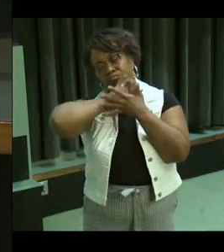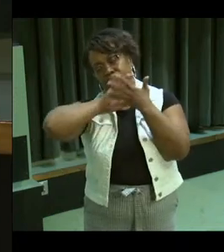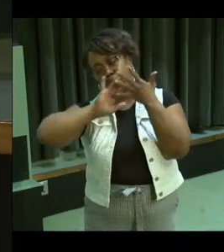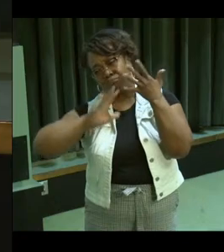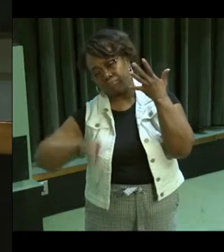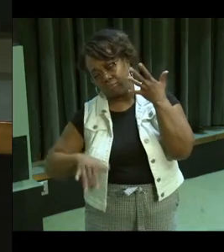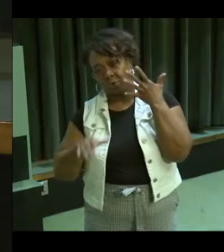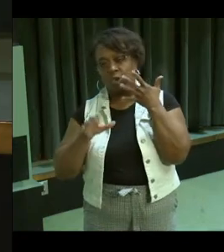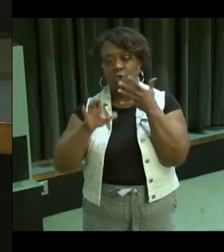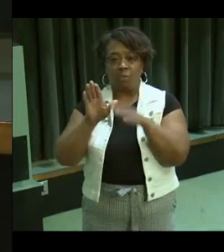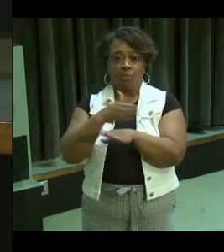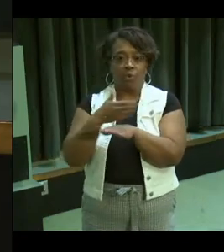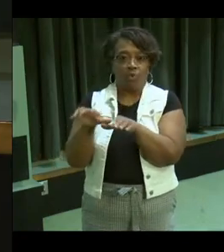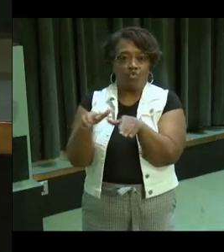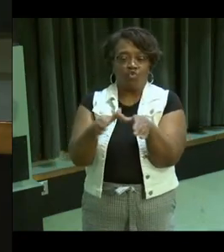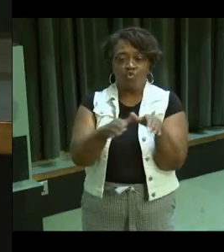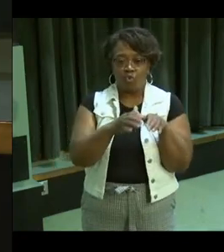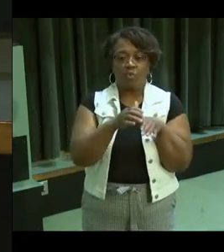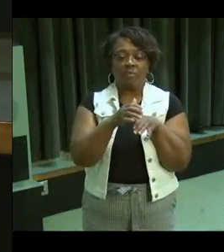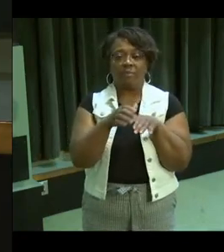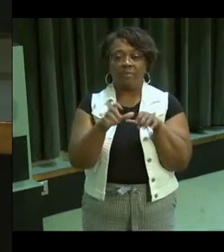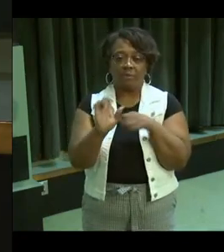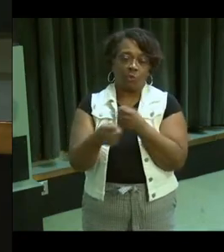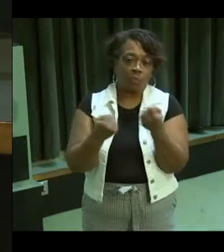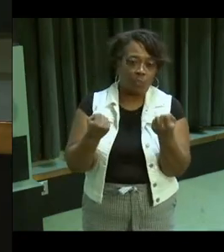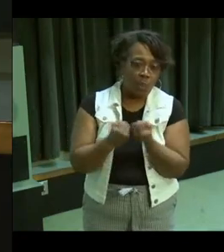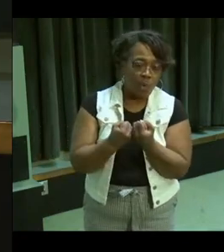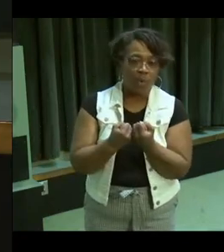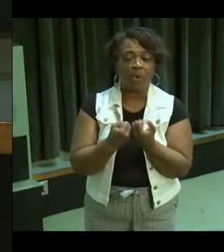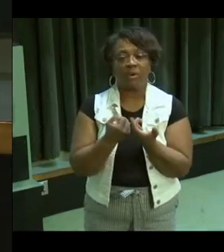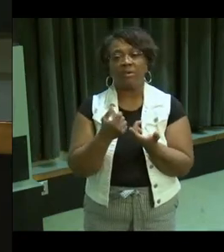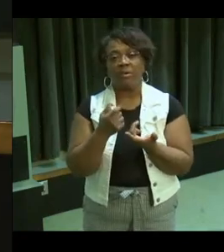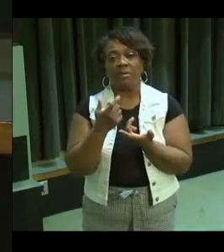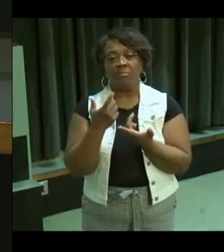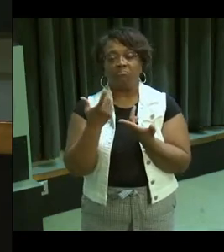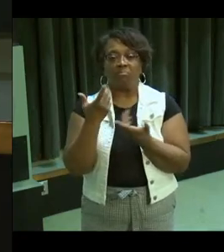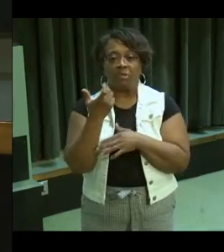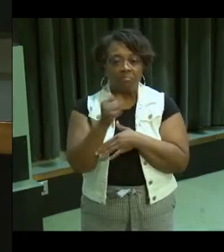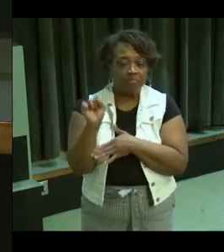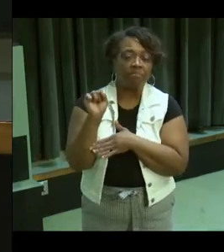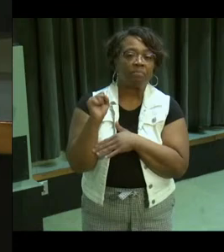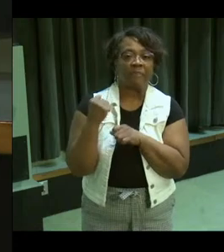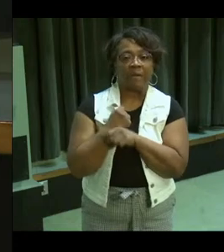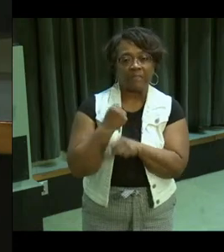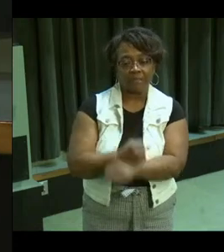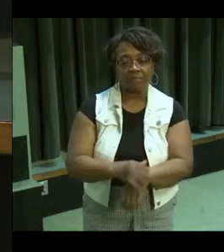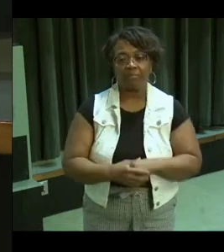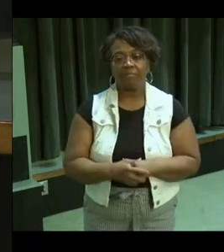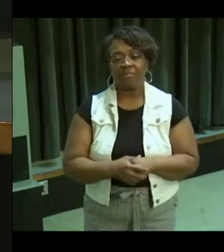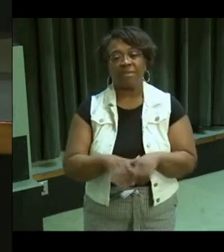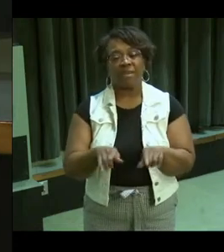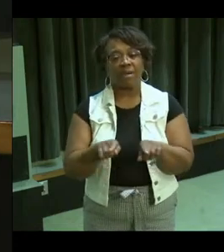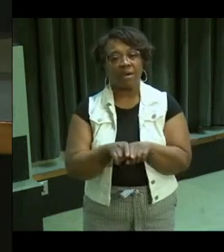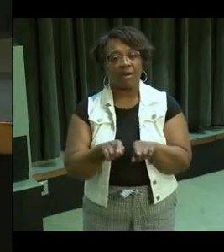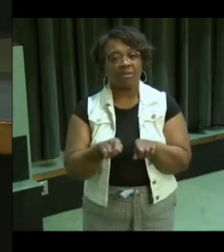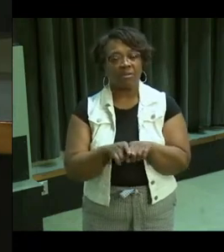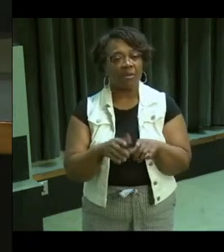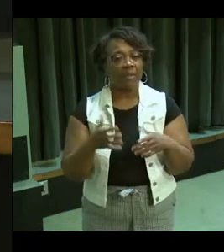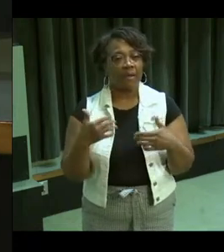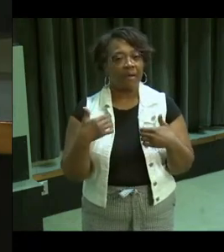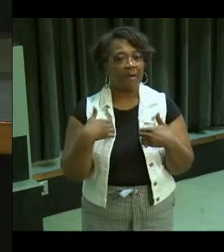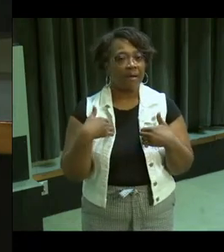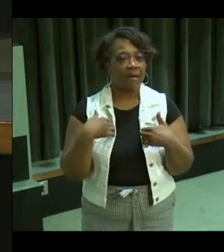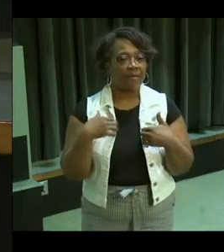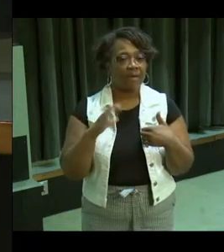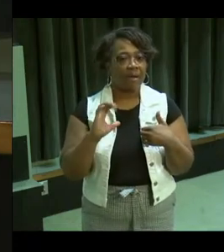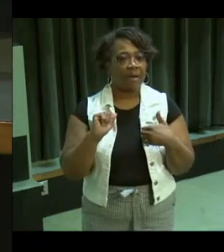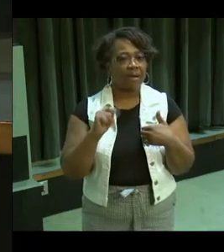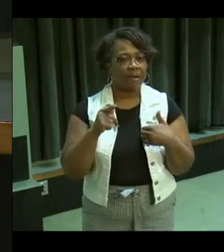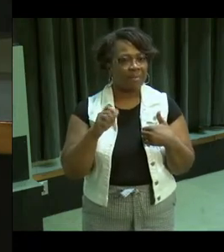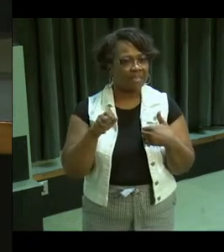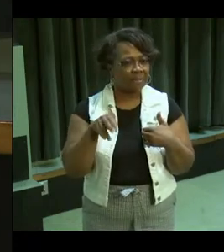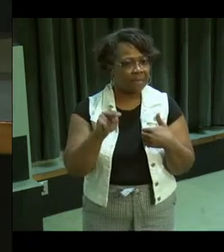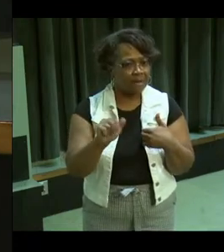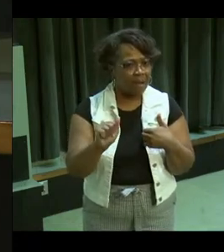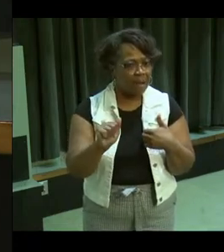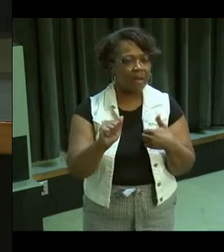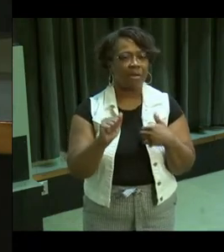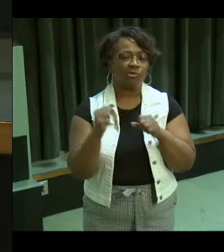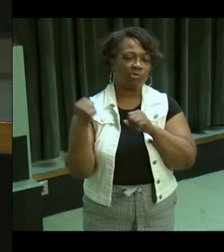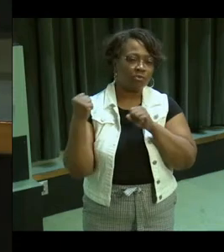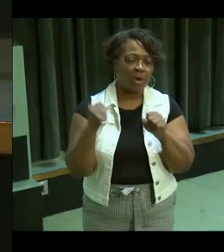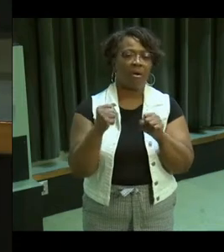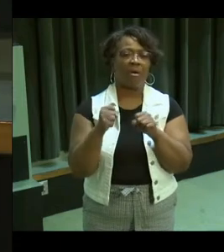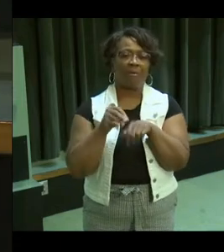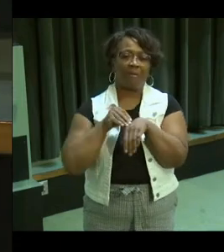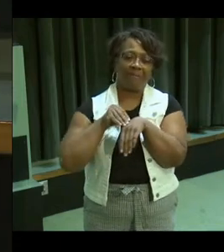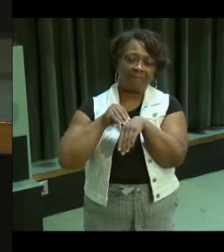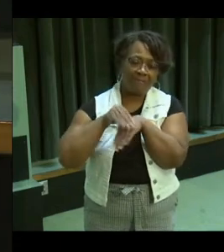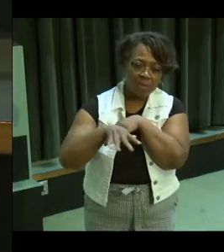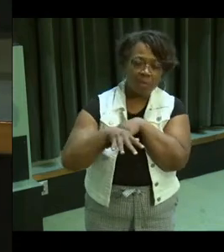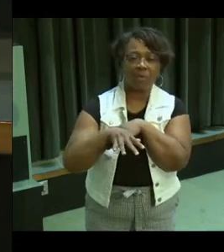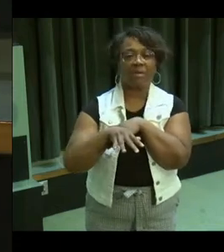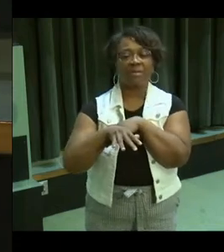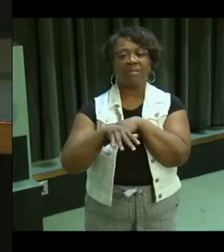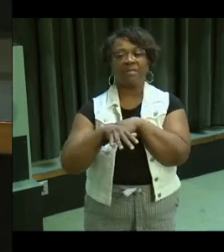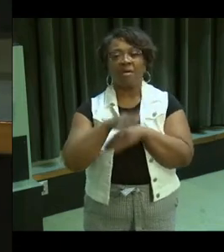there's also. Oh, gosh. Yes. The